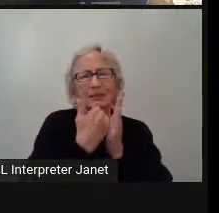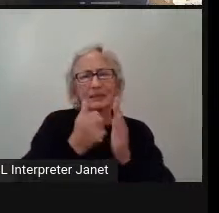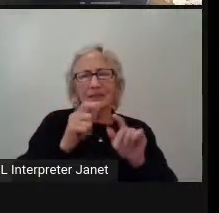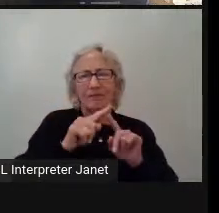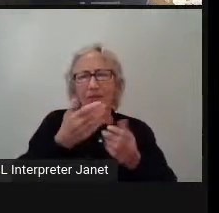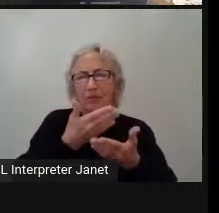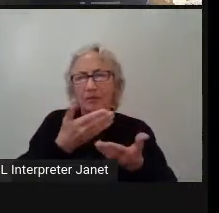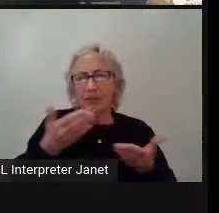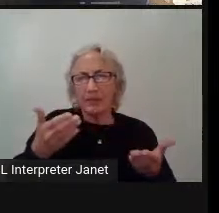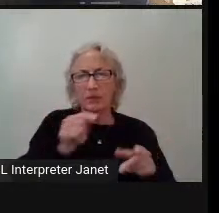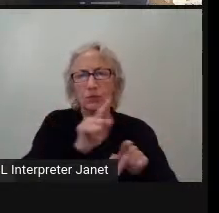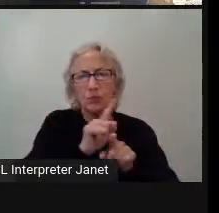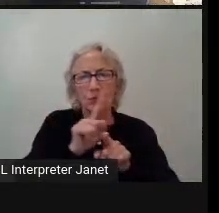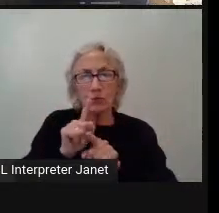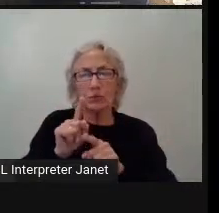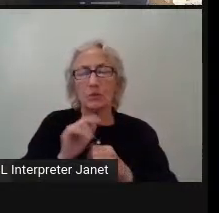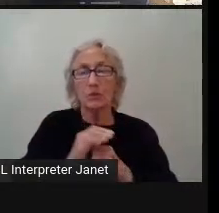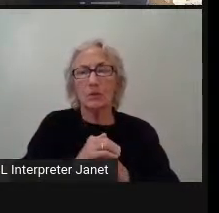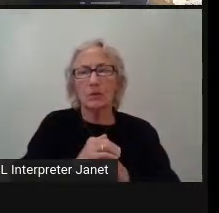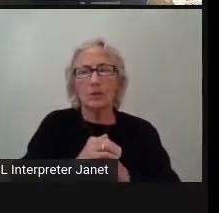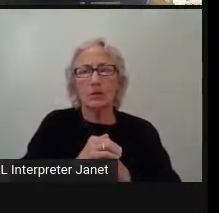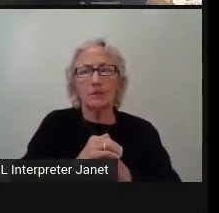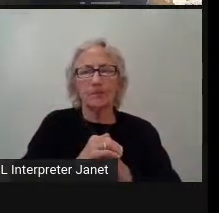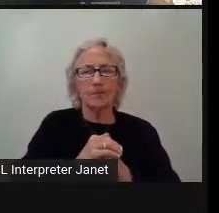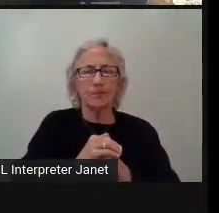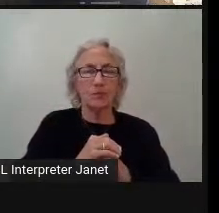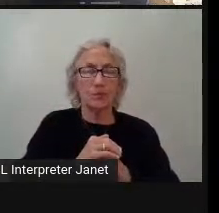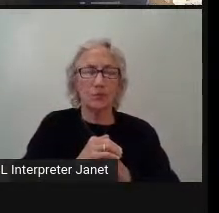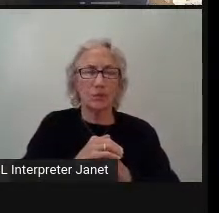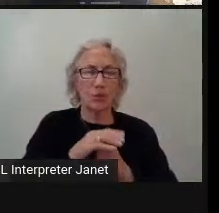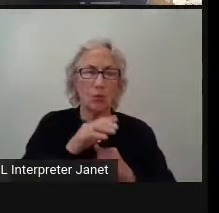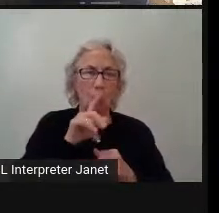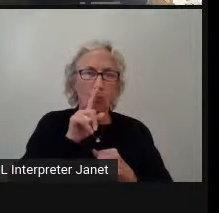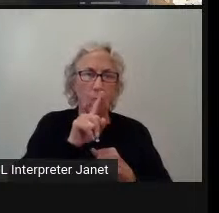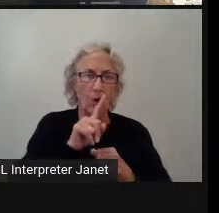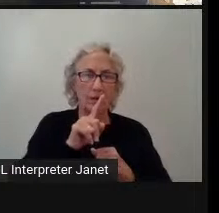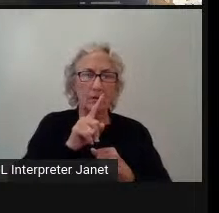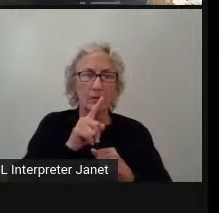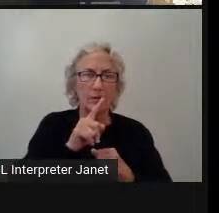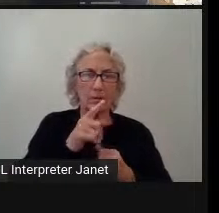also have themes and we have historically we have had at least